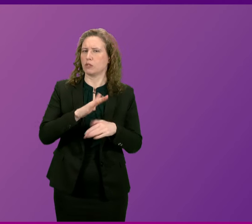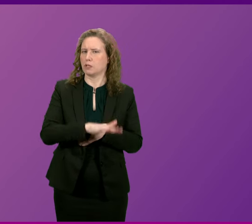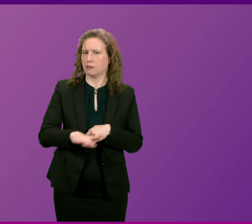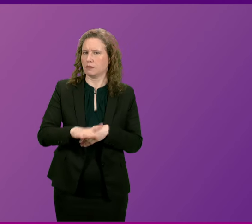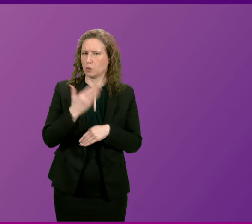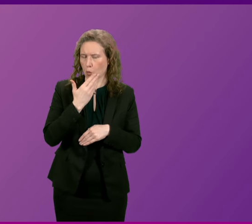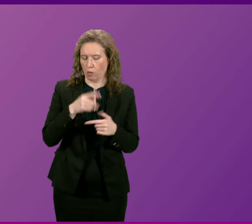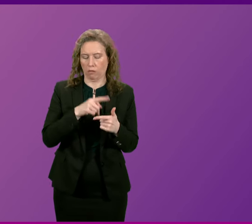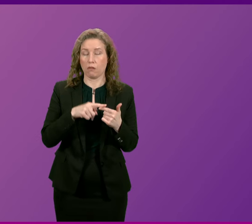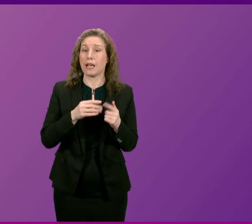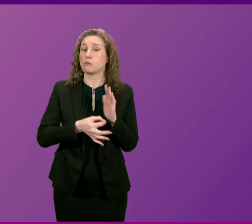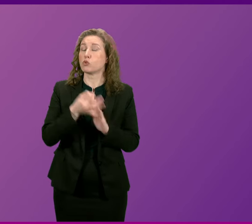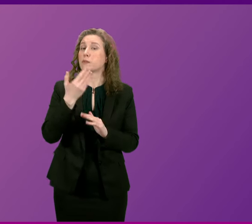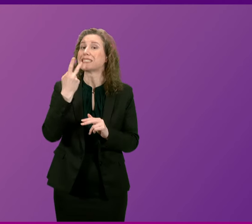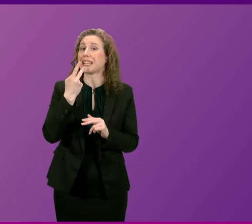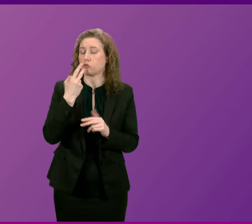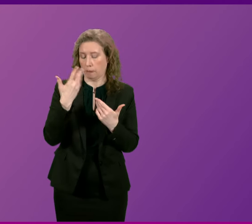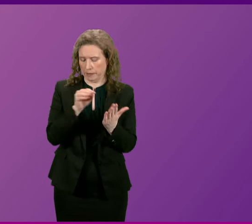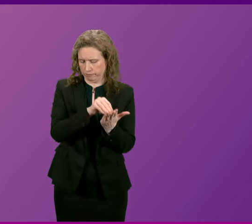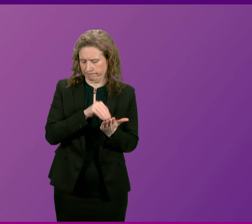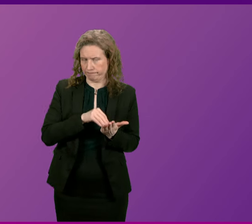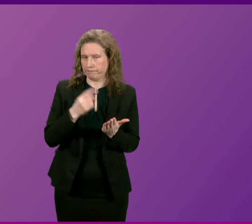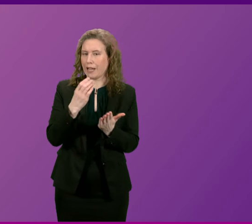and improvements at secondary school, were recorded in the curriculum for excellence